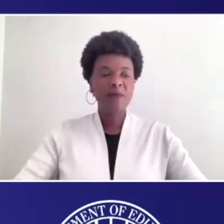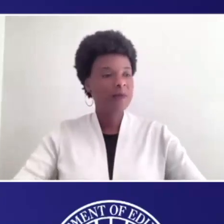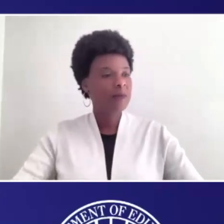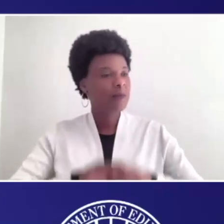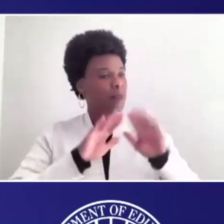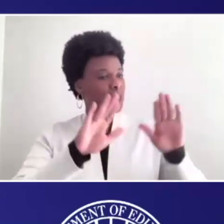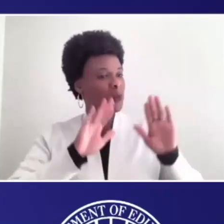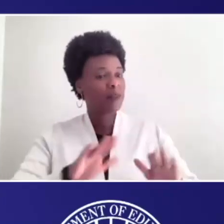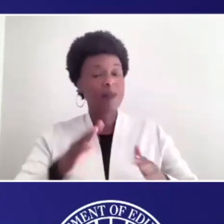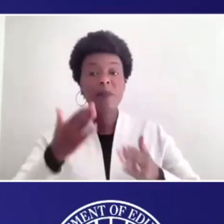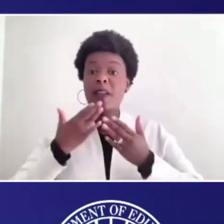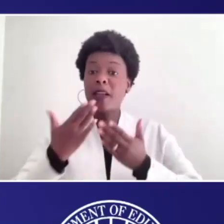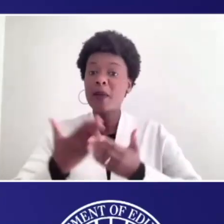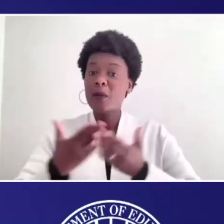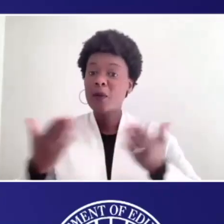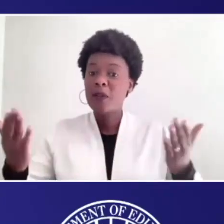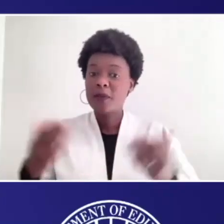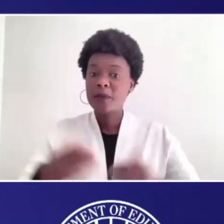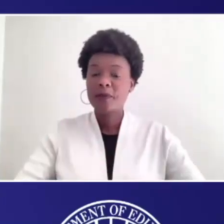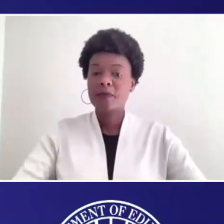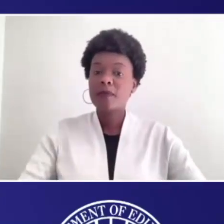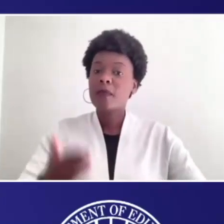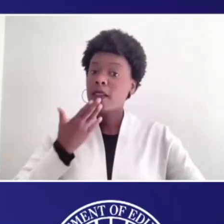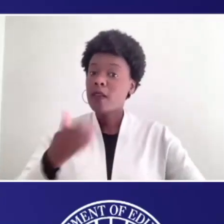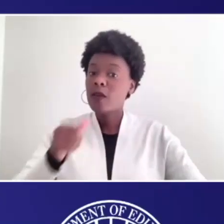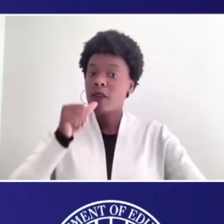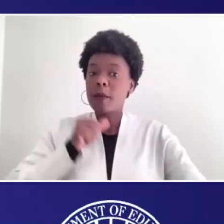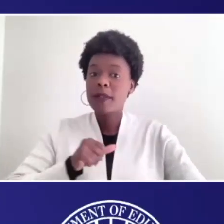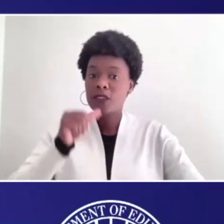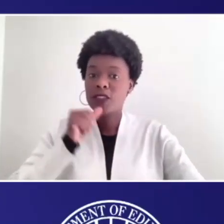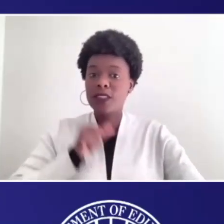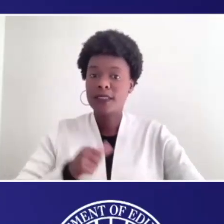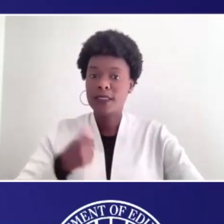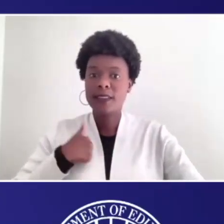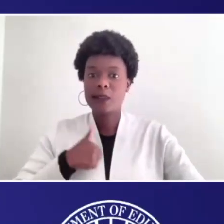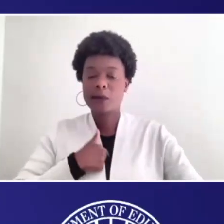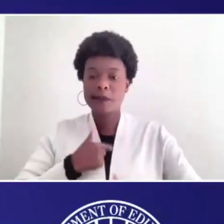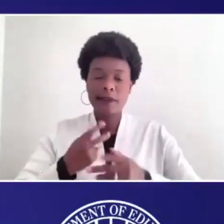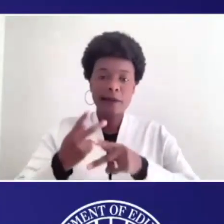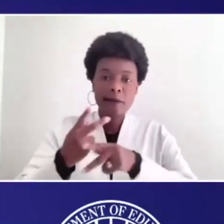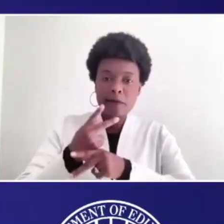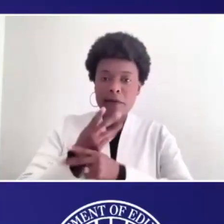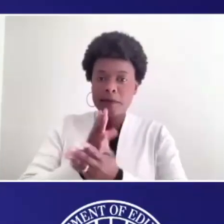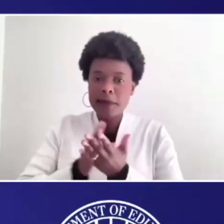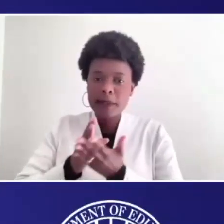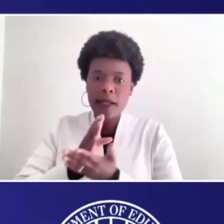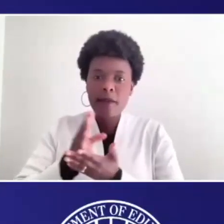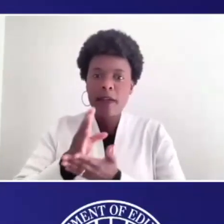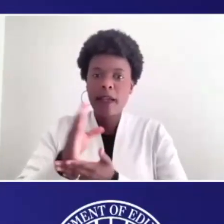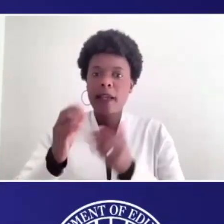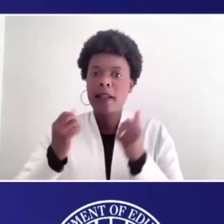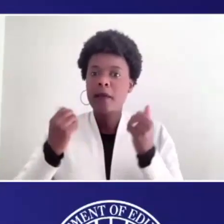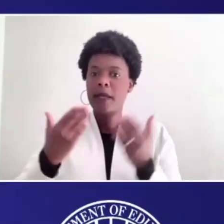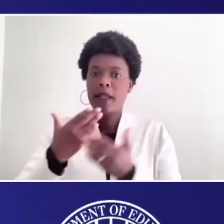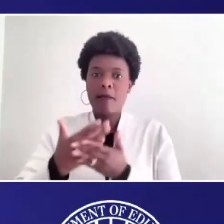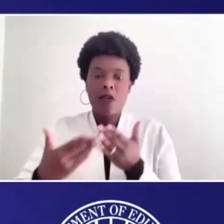Wonderful. Thank you, guys. Thank you for your patience as we navigate through all of the many pieces and parts that we are